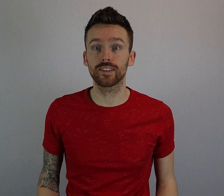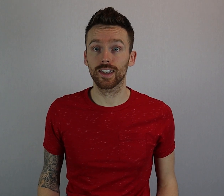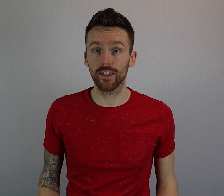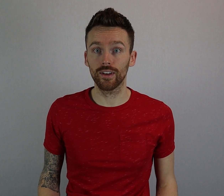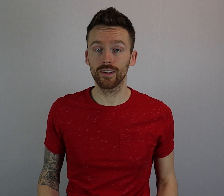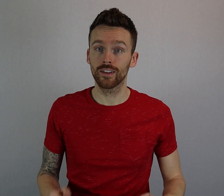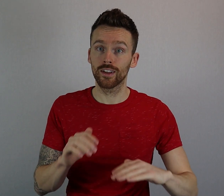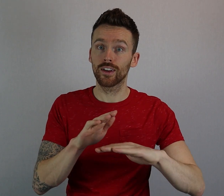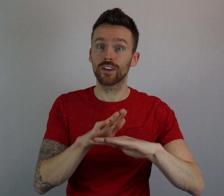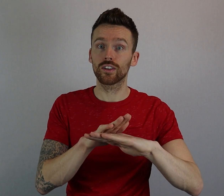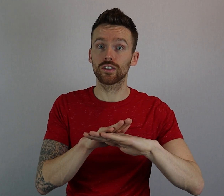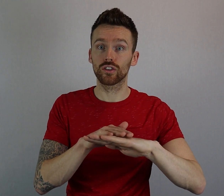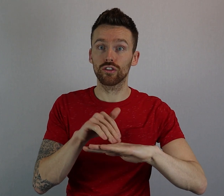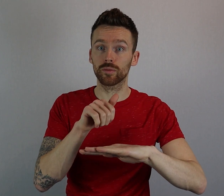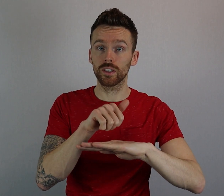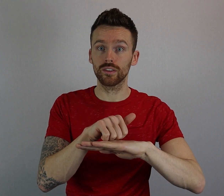Together. Christmas